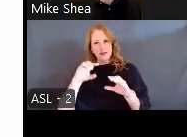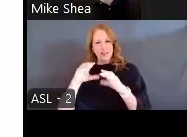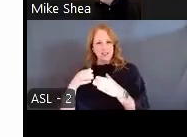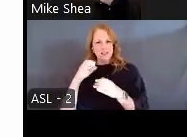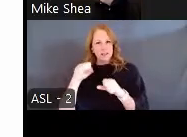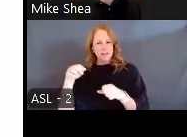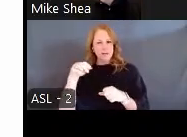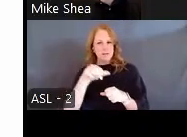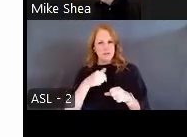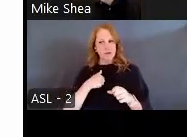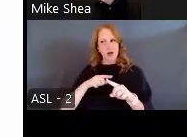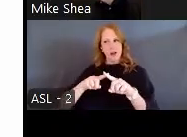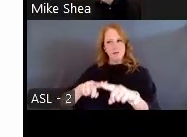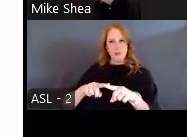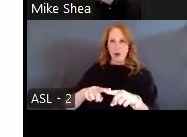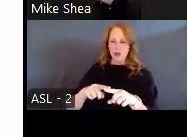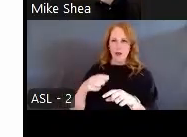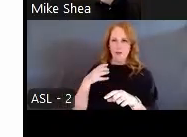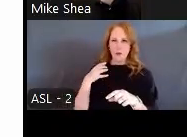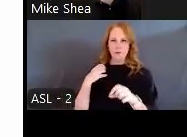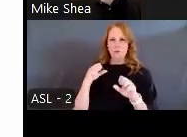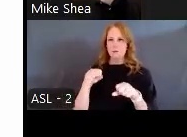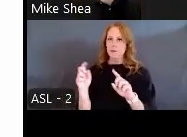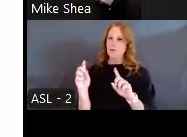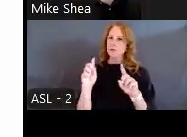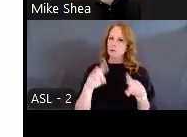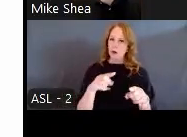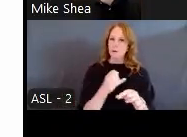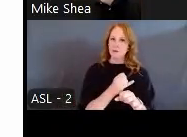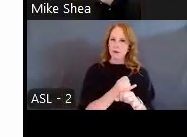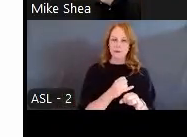very heavily on the coaches being able to come onto campus, go into the location where people